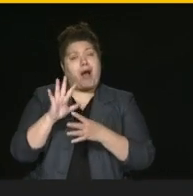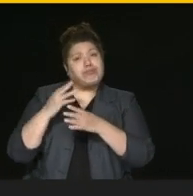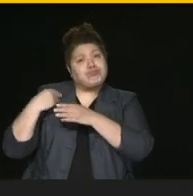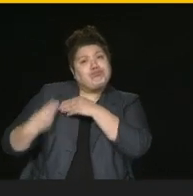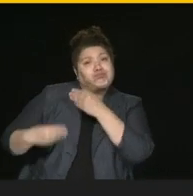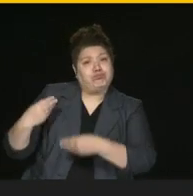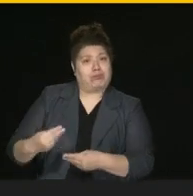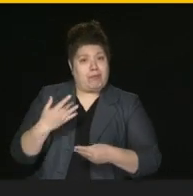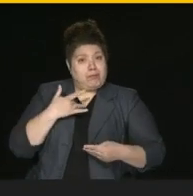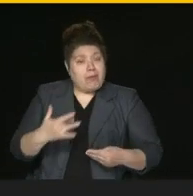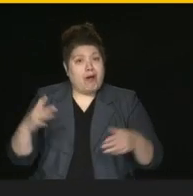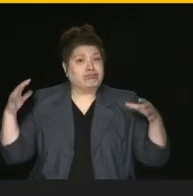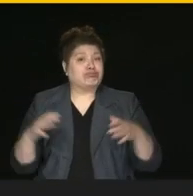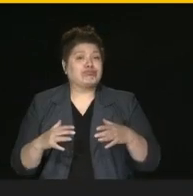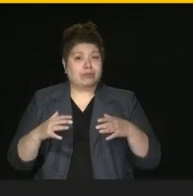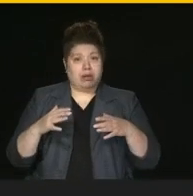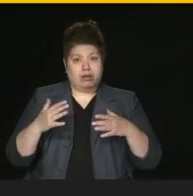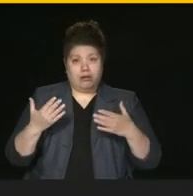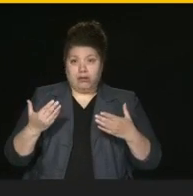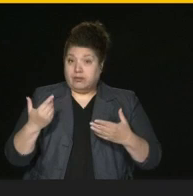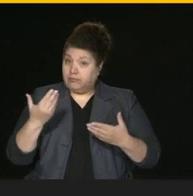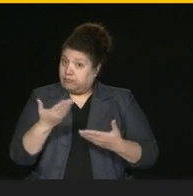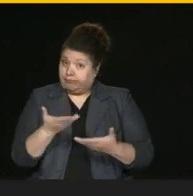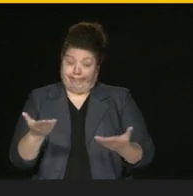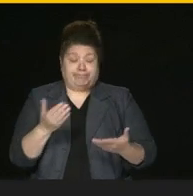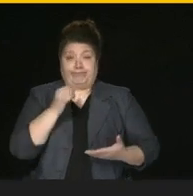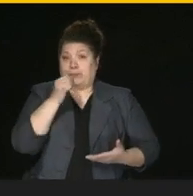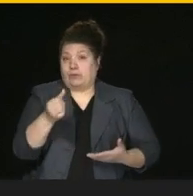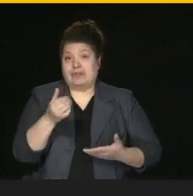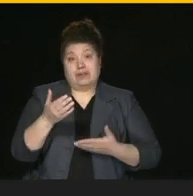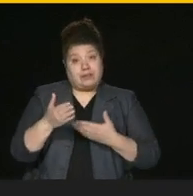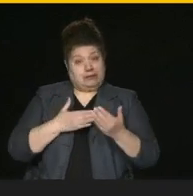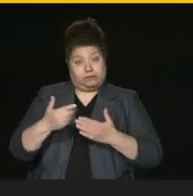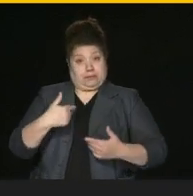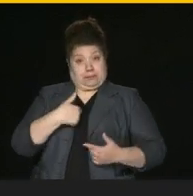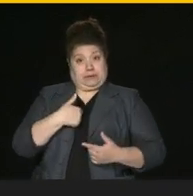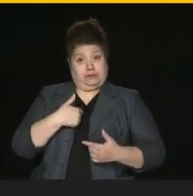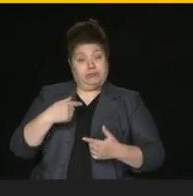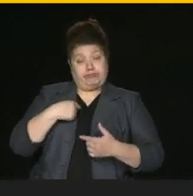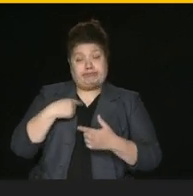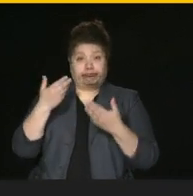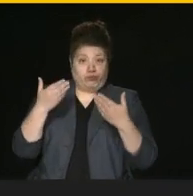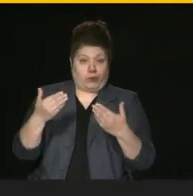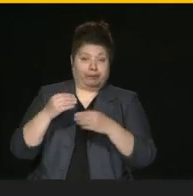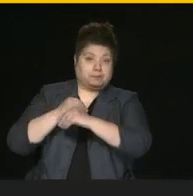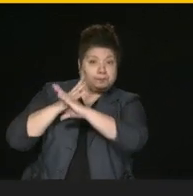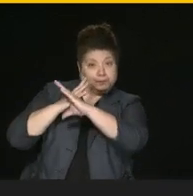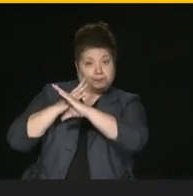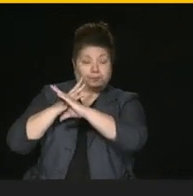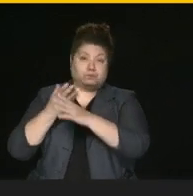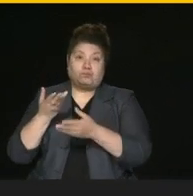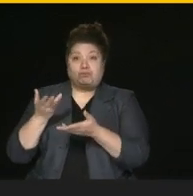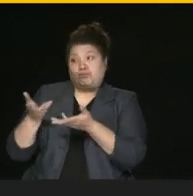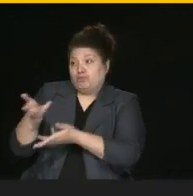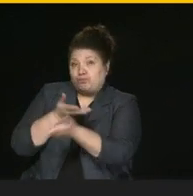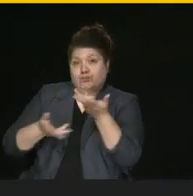EVERYONE RECOGNIZES THE IMPORTANCE THAT, EVEN THOUGH THEY'RE IMPORTANT TRADITIONS, THIS IS NOT THE TIME TO GET TOGETHER.